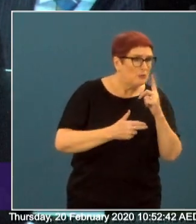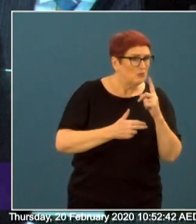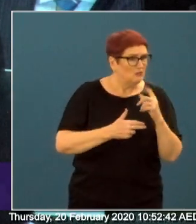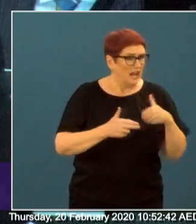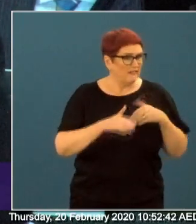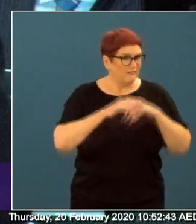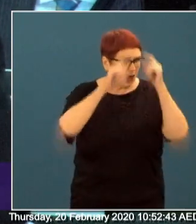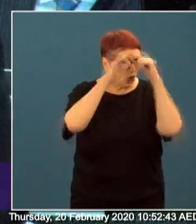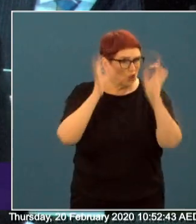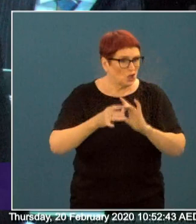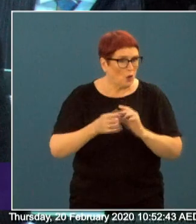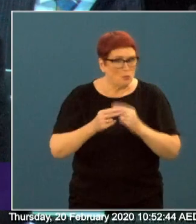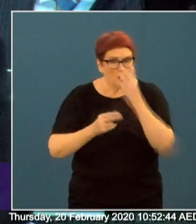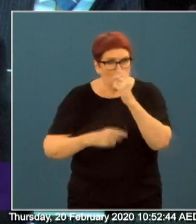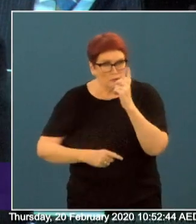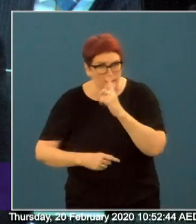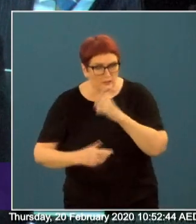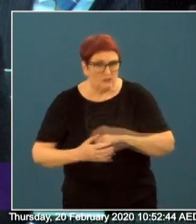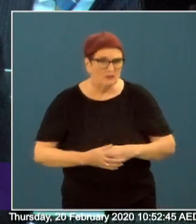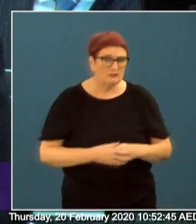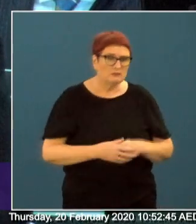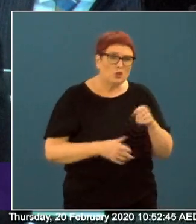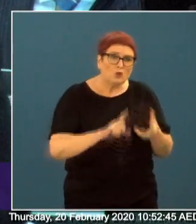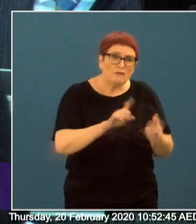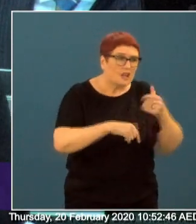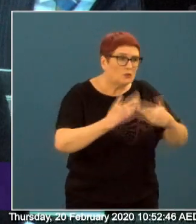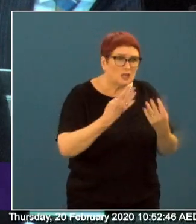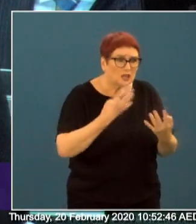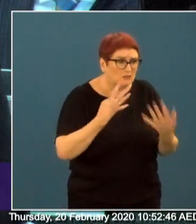Is there any data that you've come across that looks at the prevalence